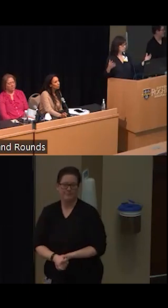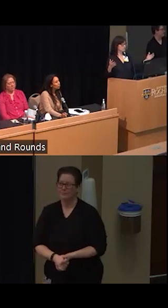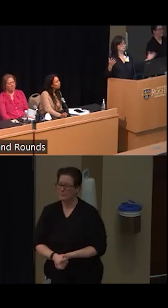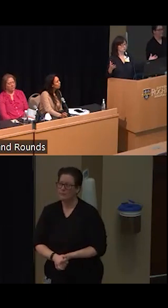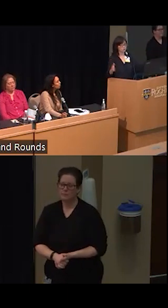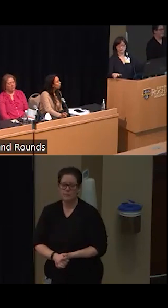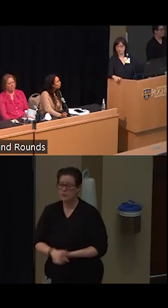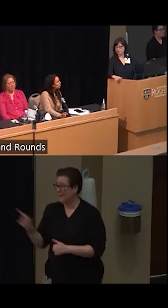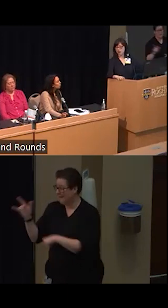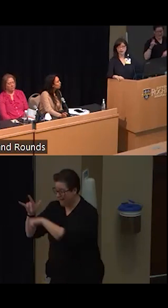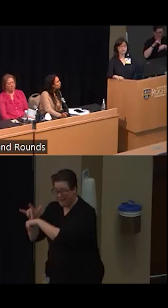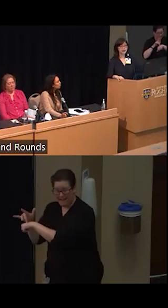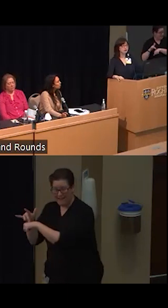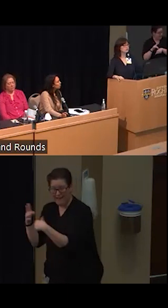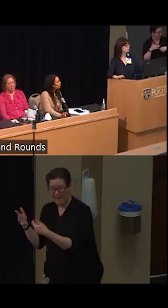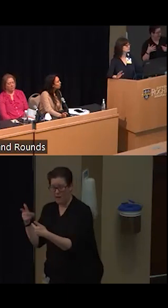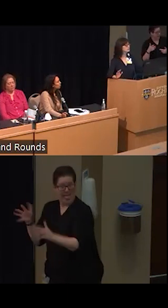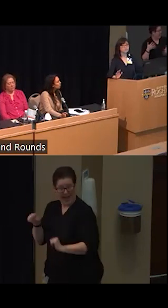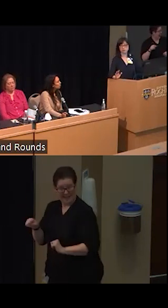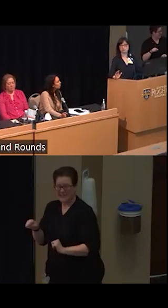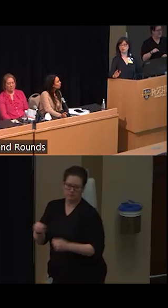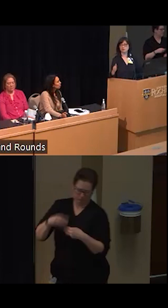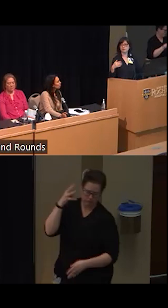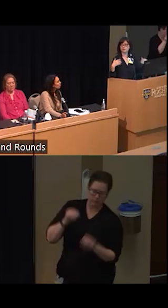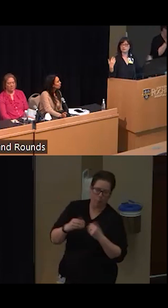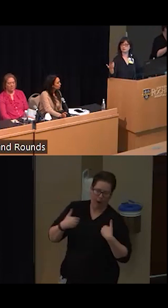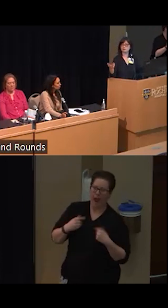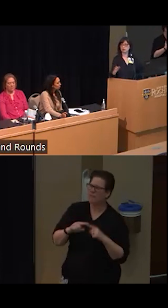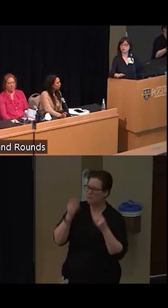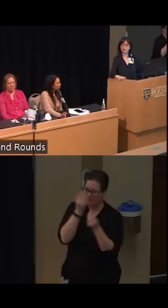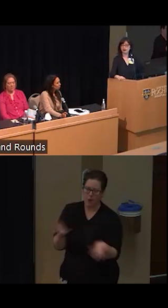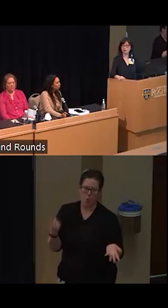there's more and more that we could talk about but just to let people know that this is an